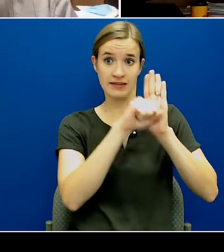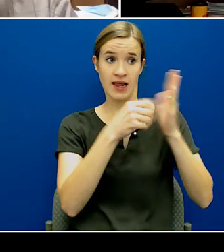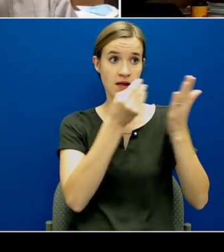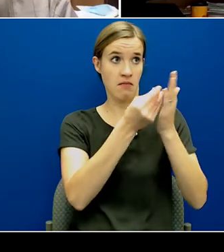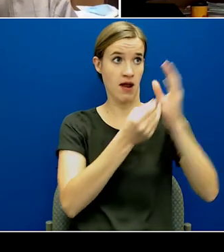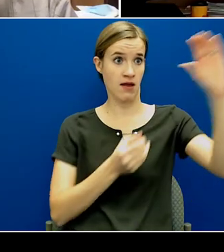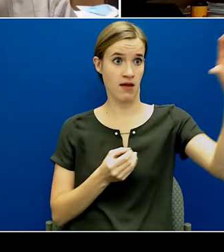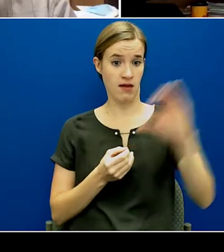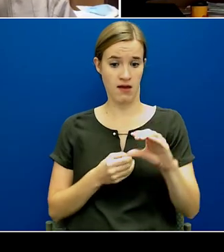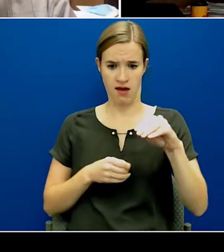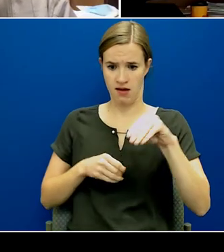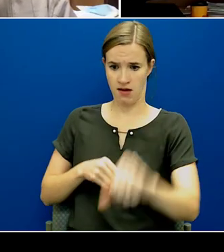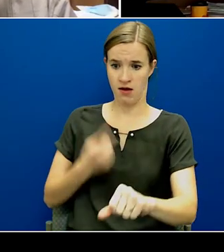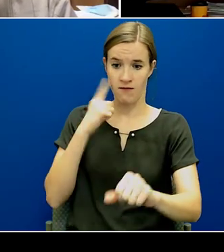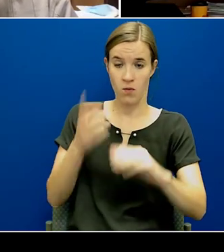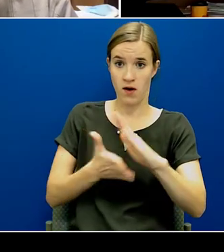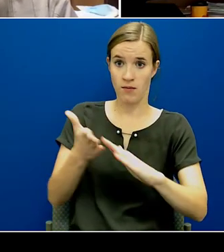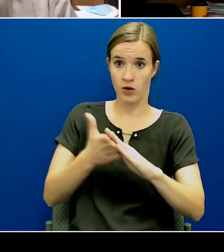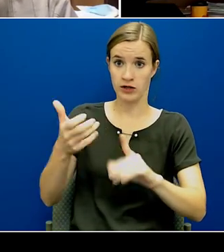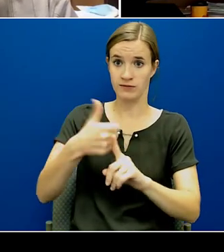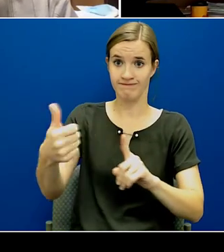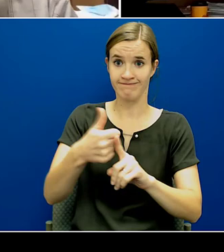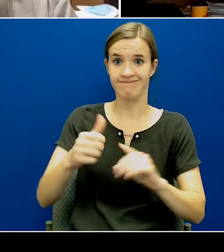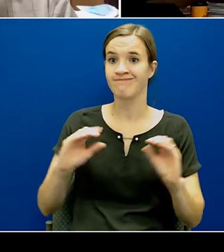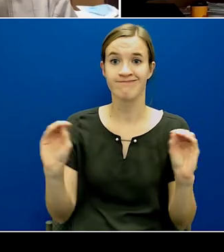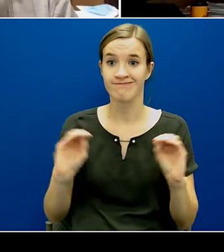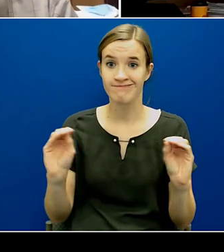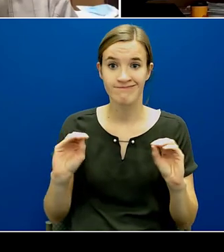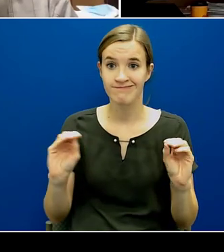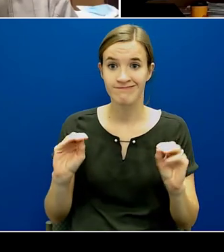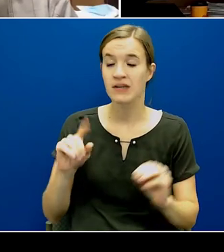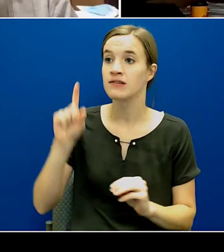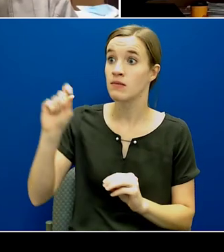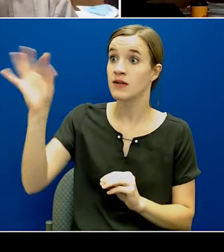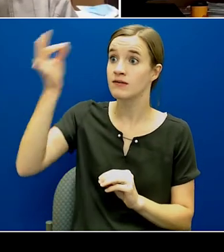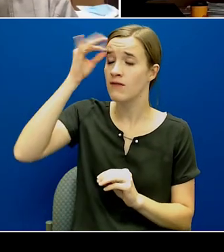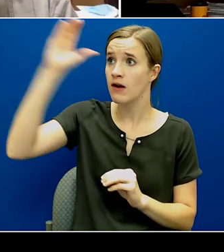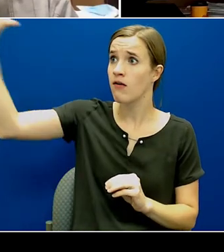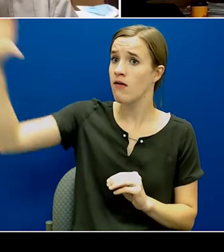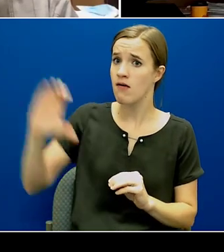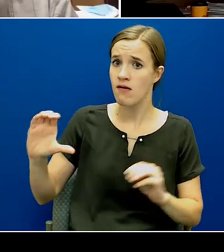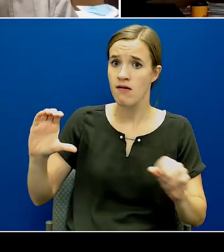transportation programs. Melva's with a arm